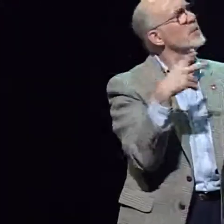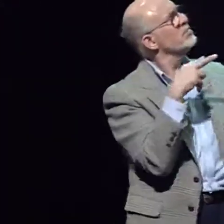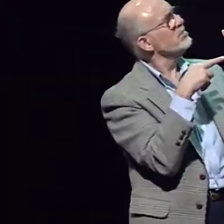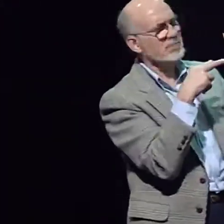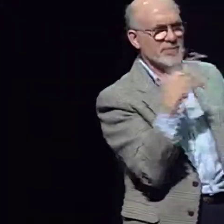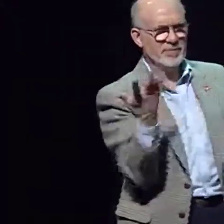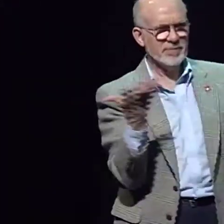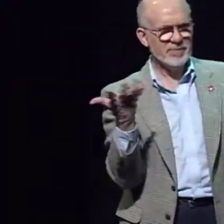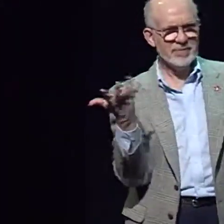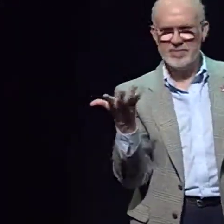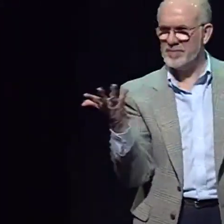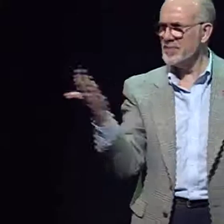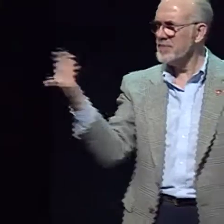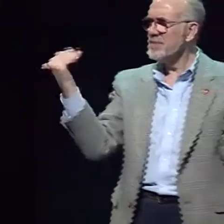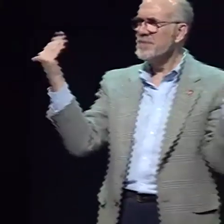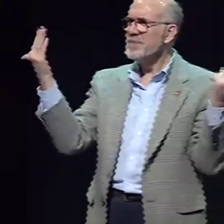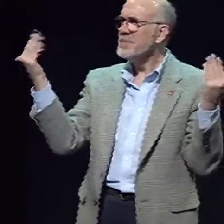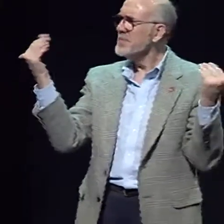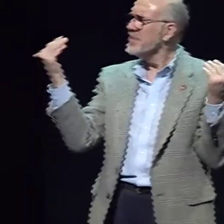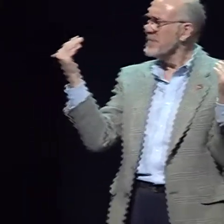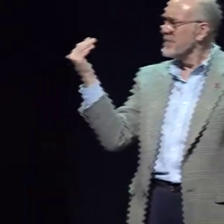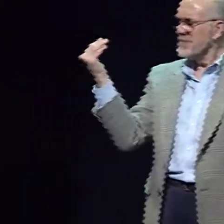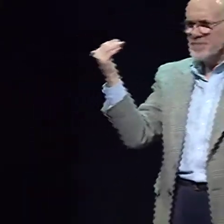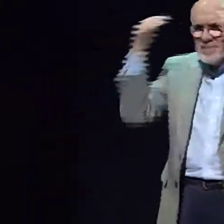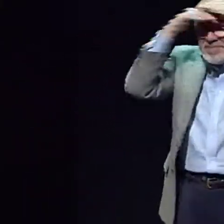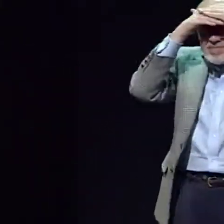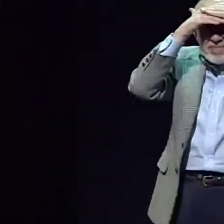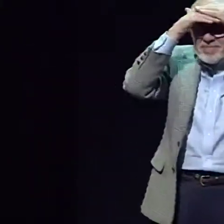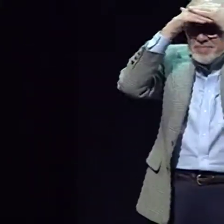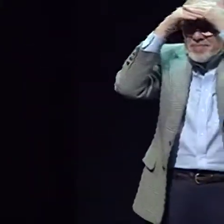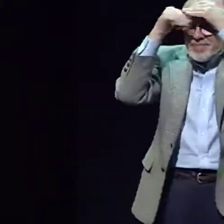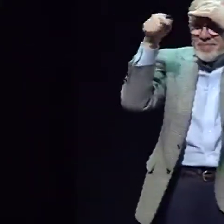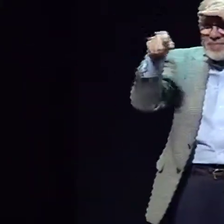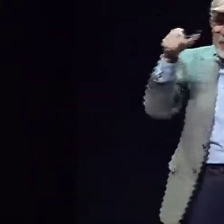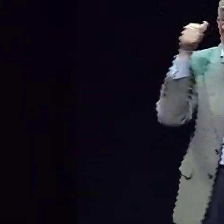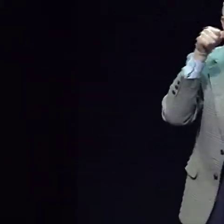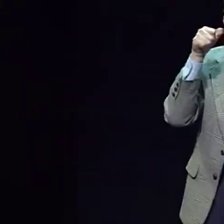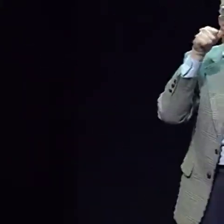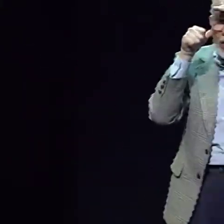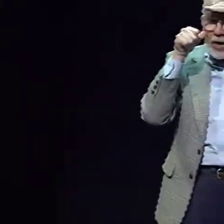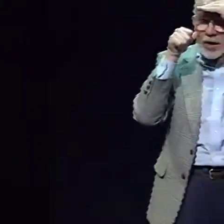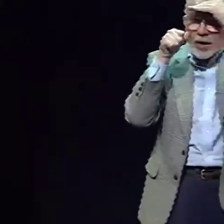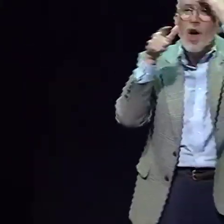OK, SO TELL ME, WHAT DID YOU SEE THERE? DO SHARE.